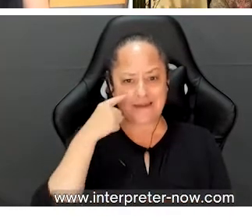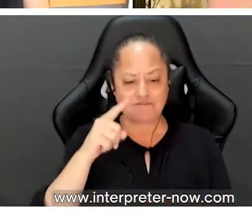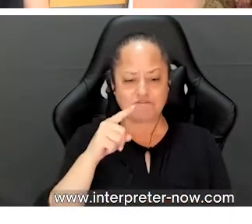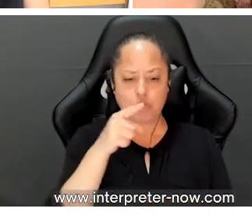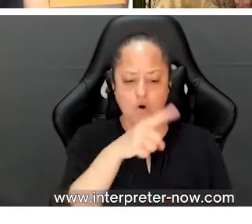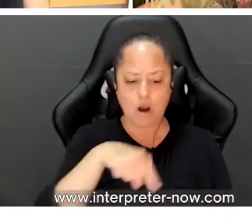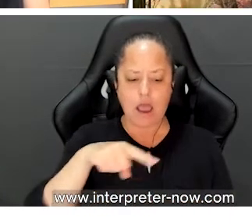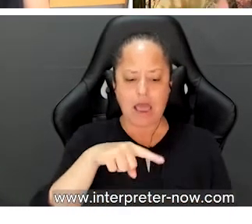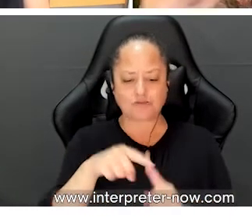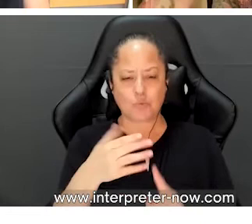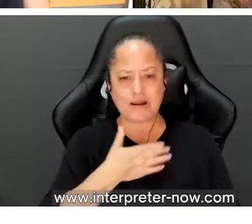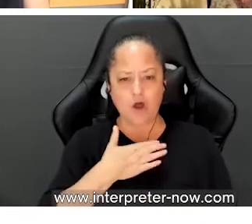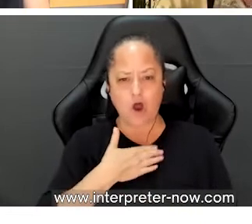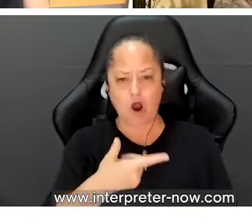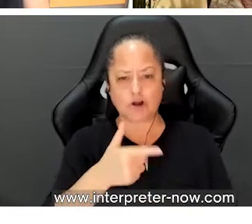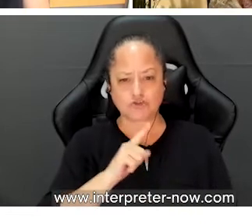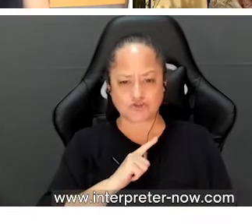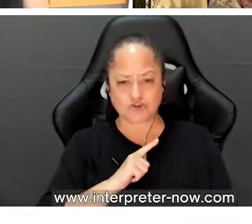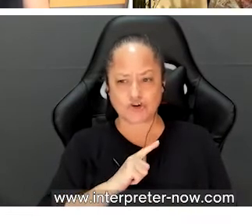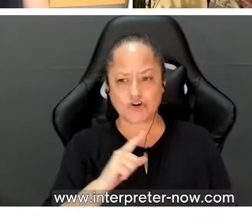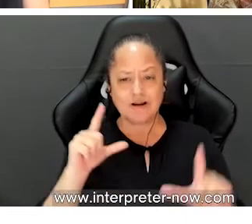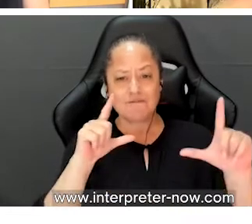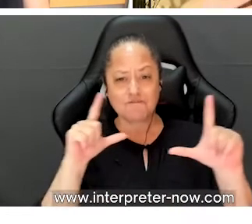So having said that, kind of like as a framework, so I do really encourage organizations to